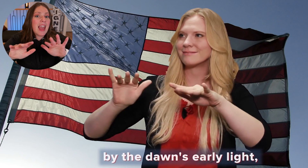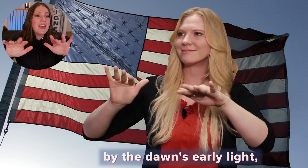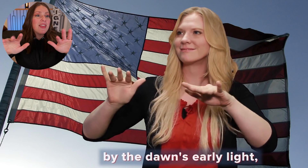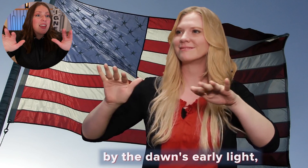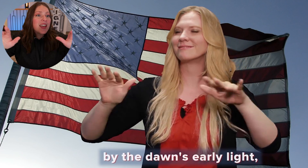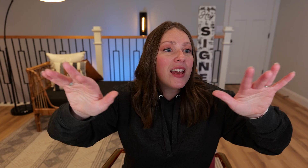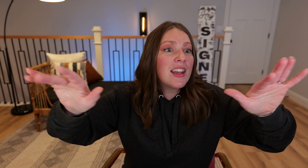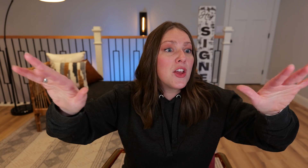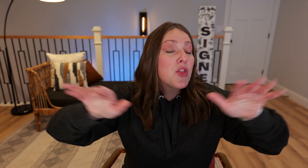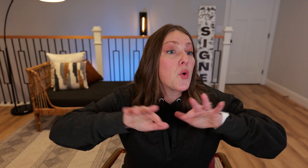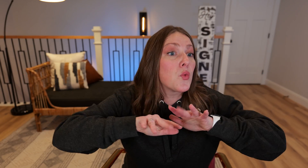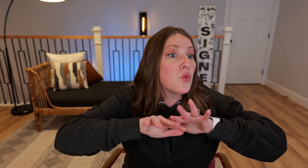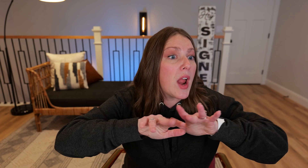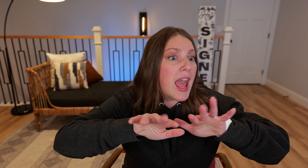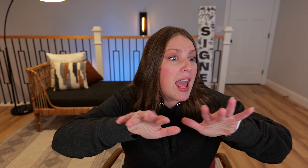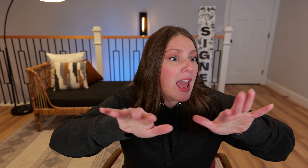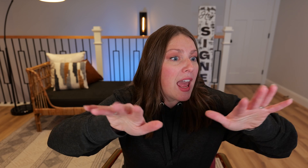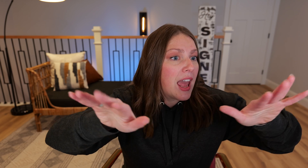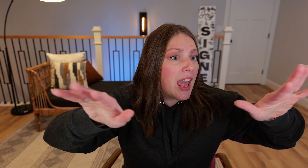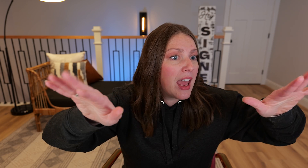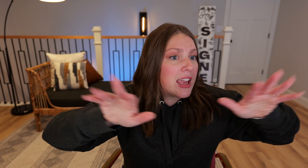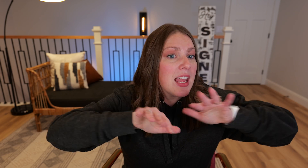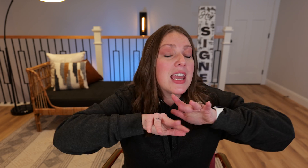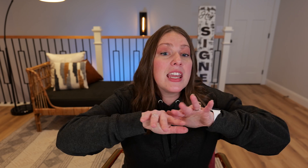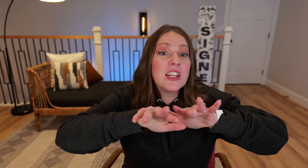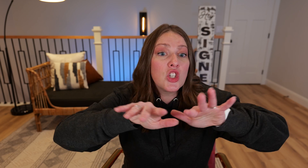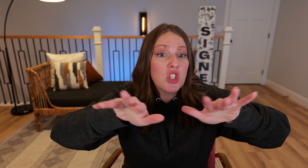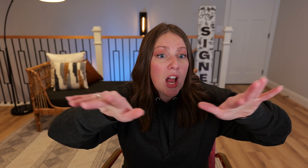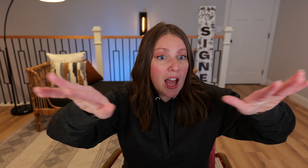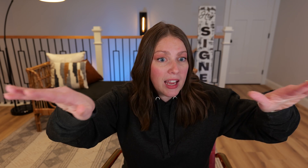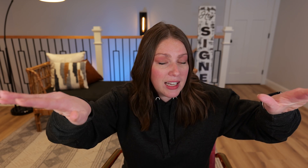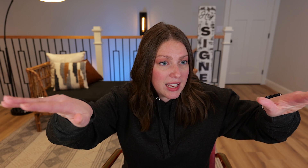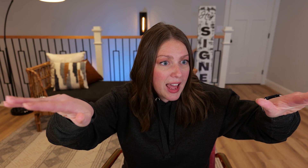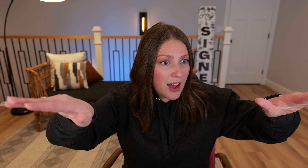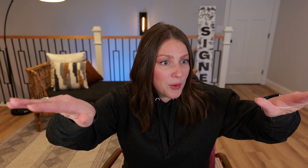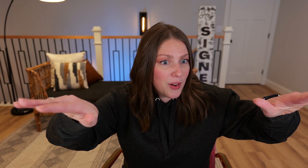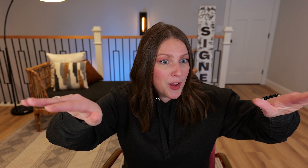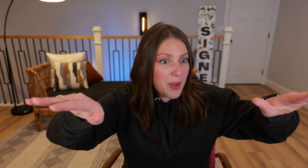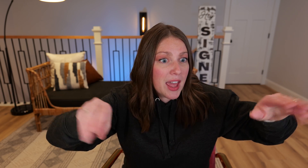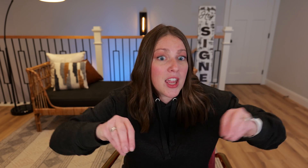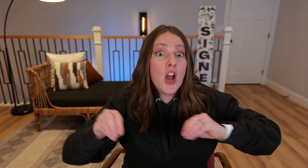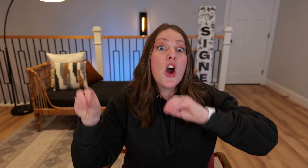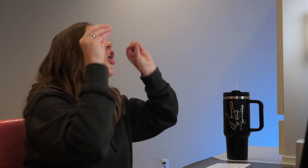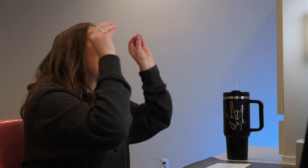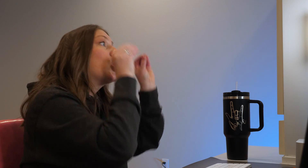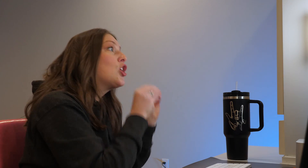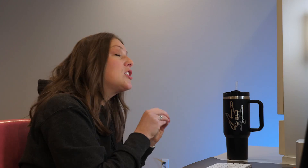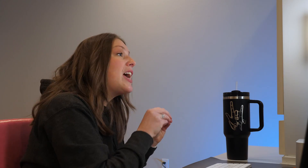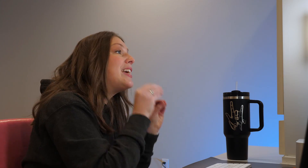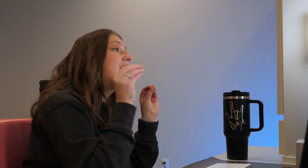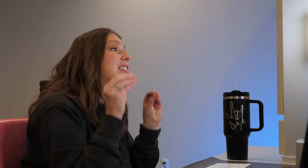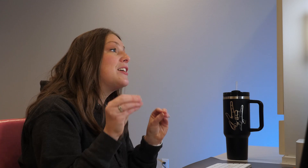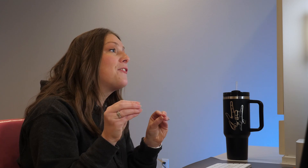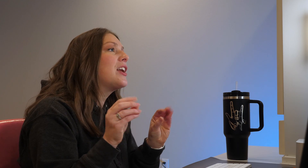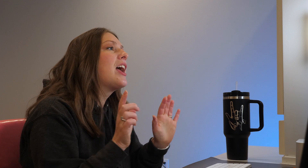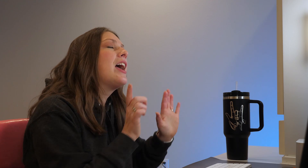And then the ray is shining out. Okay. Her take is different